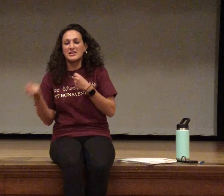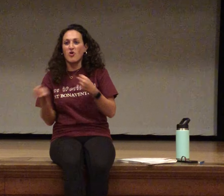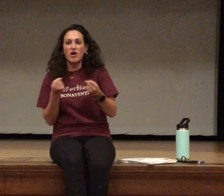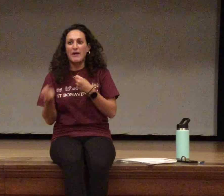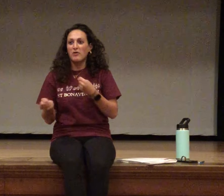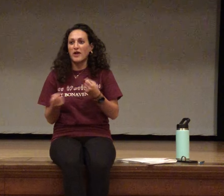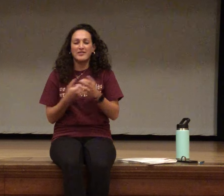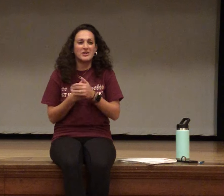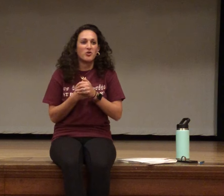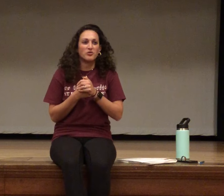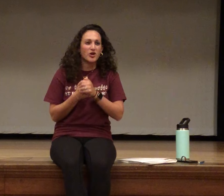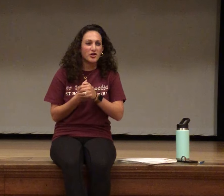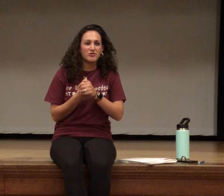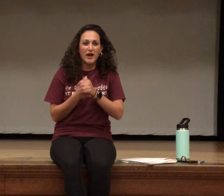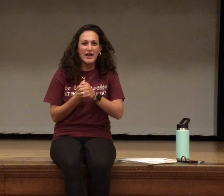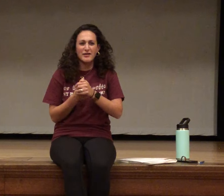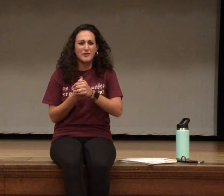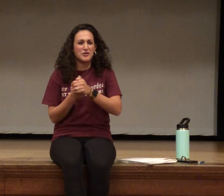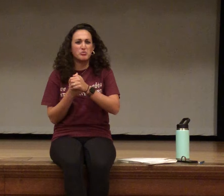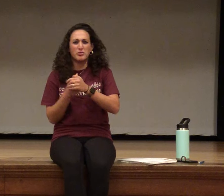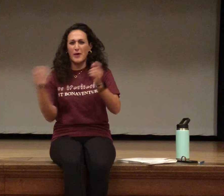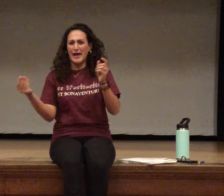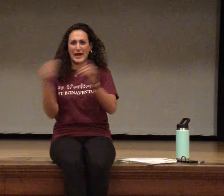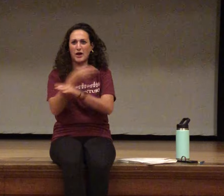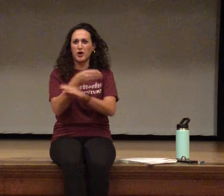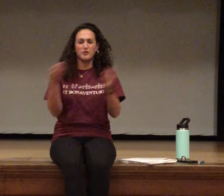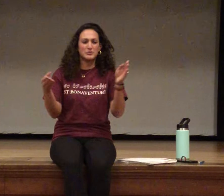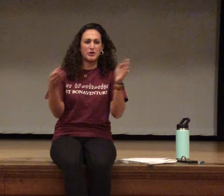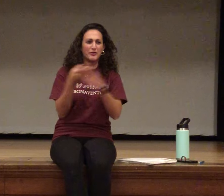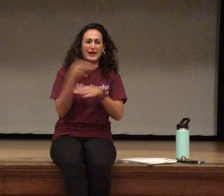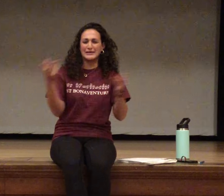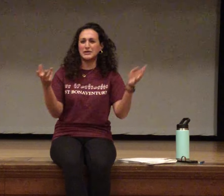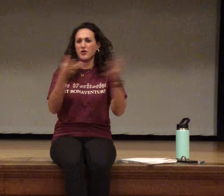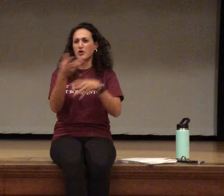they don't come out right they don't look right you you add arrows but you're like I still don't